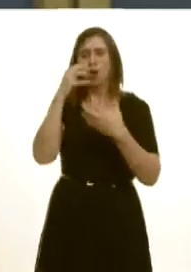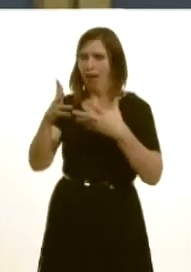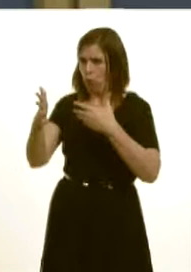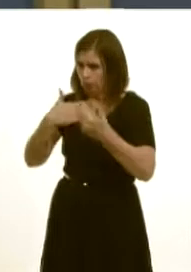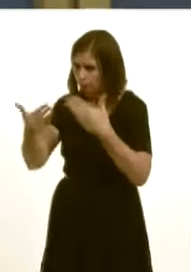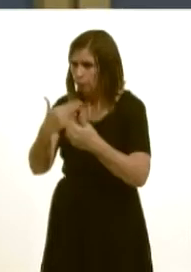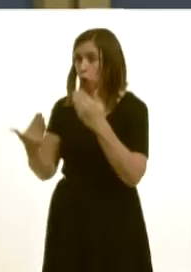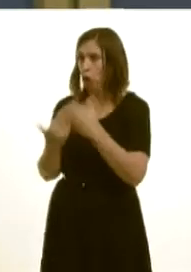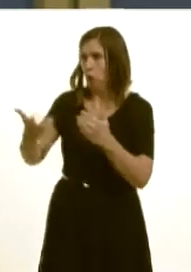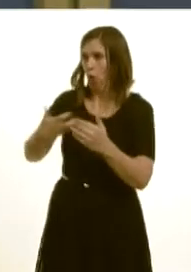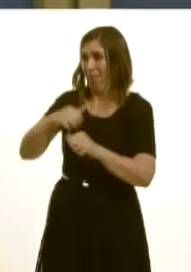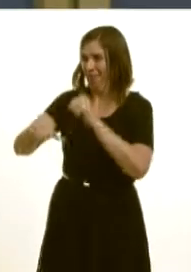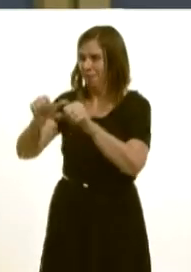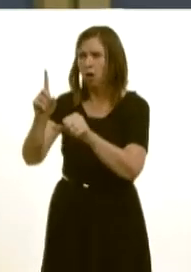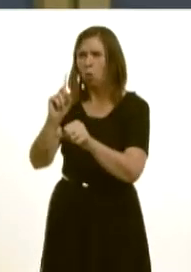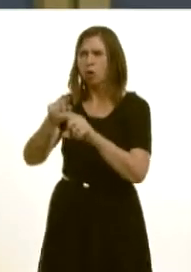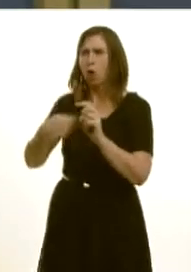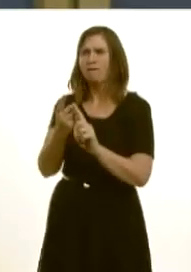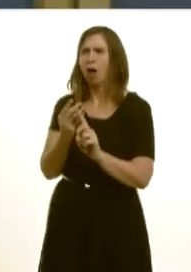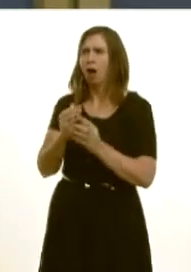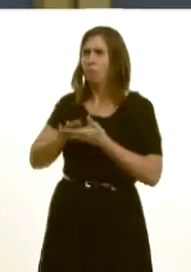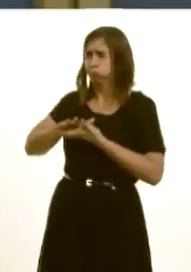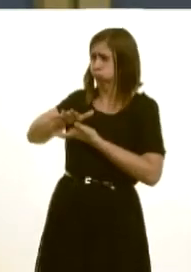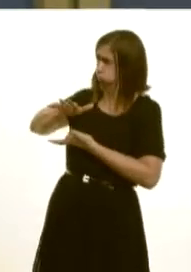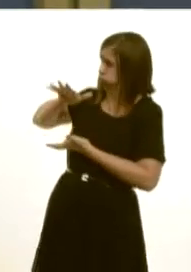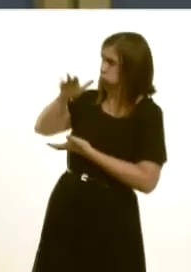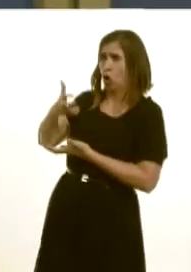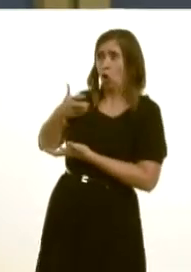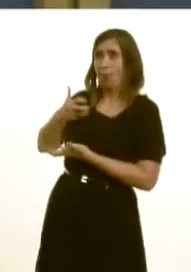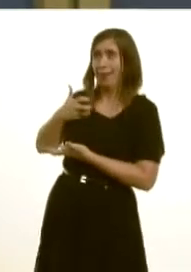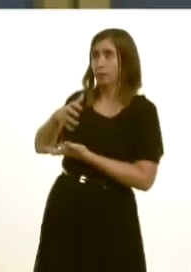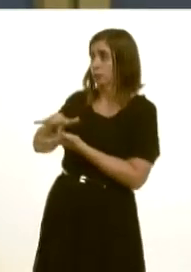but what is being done to address the backlog of complaints that there is in many health